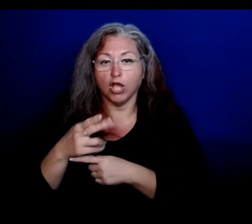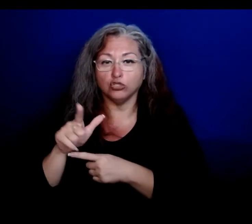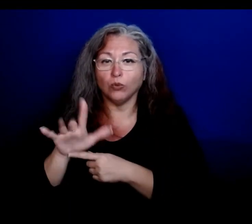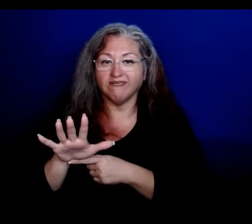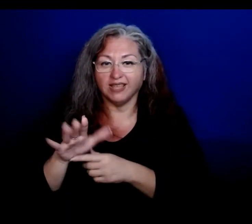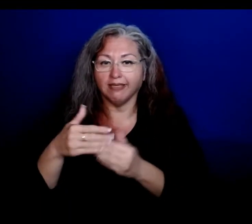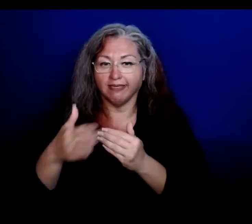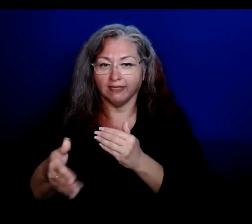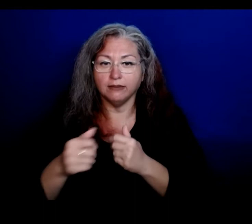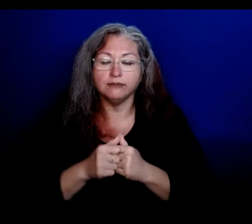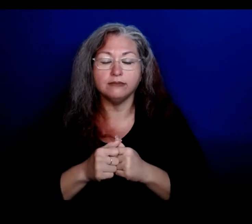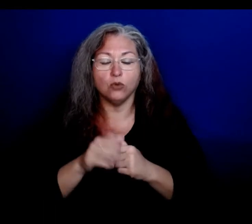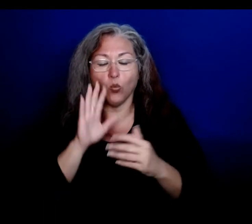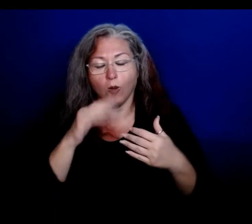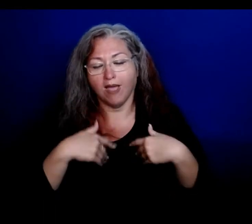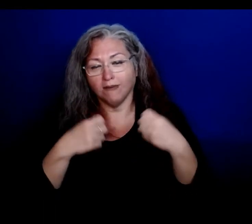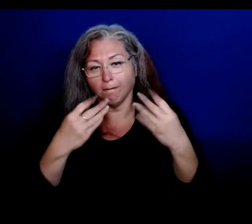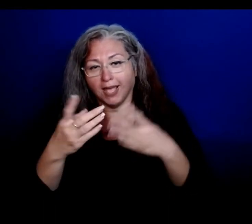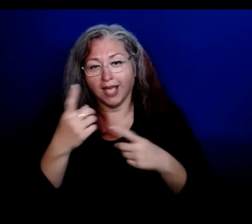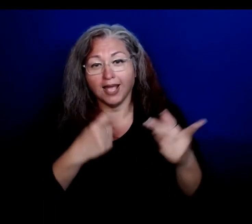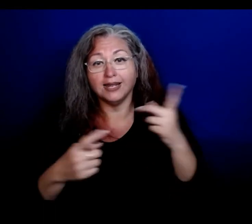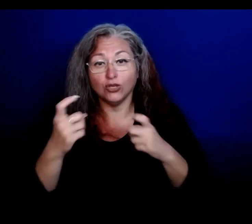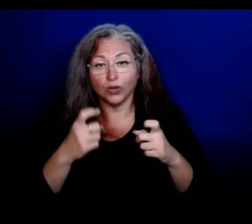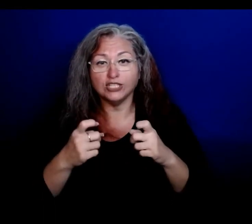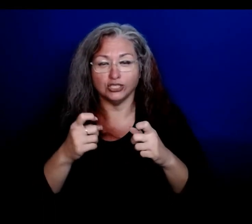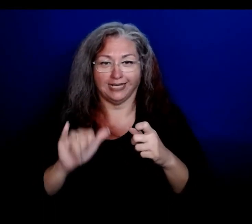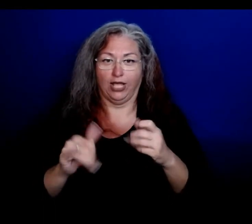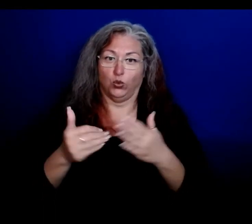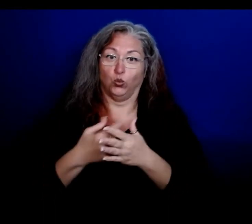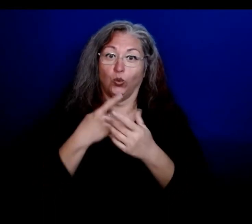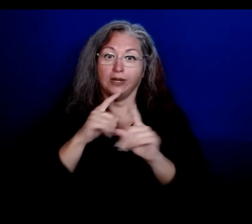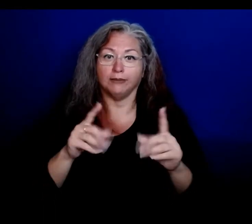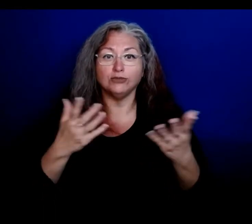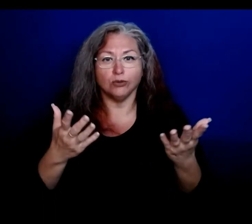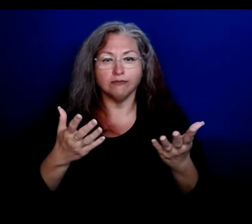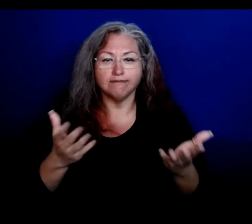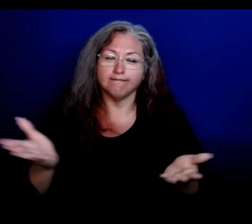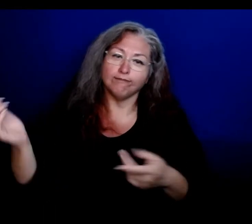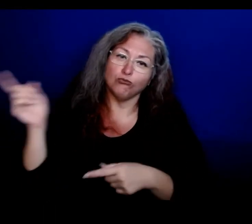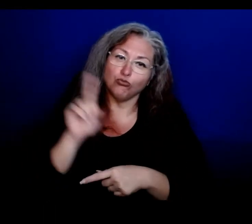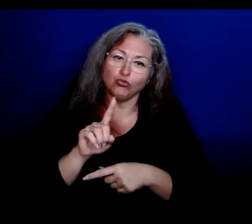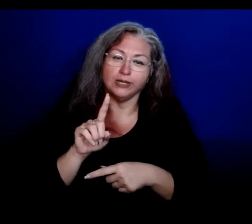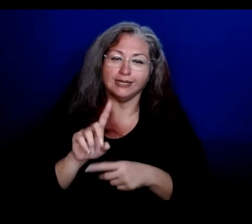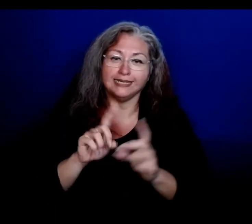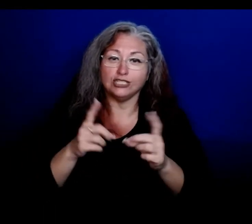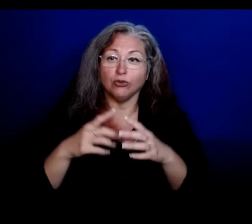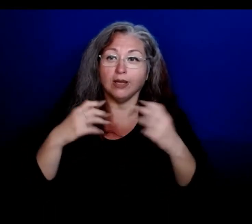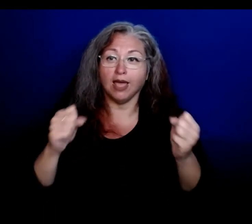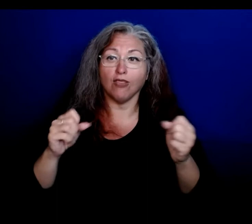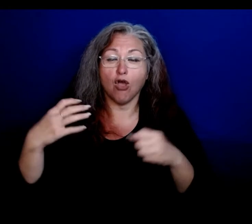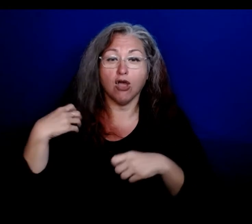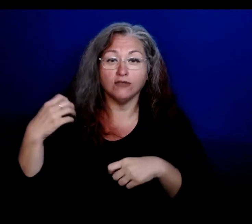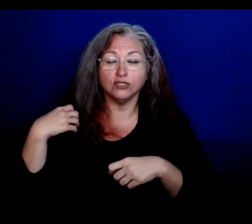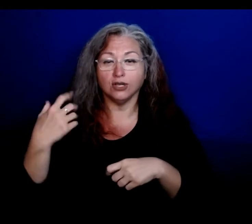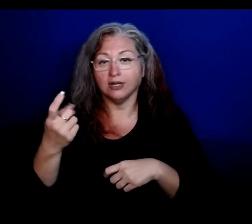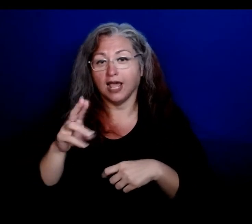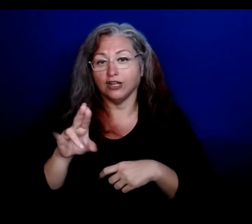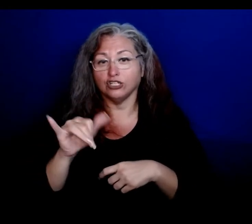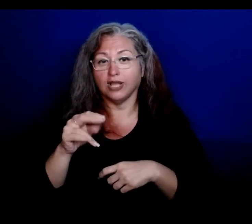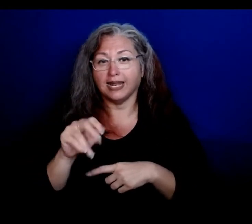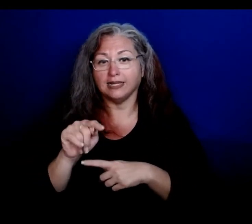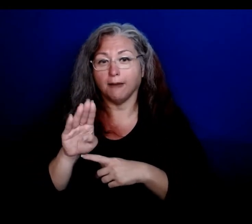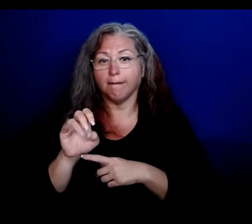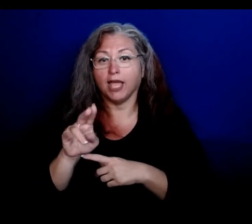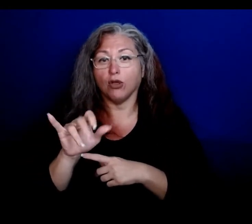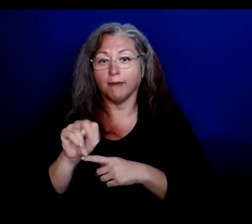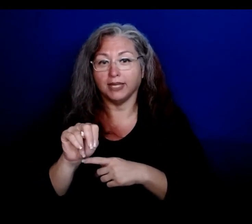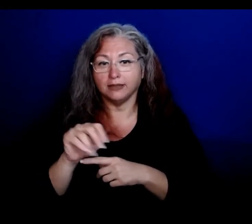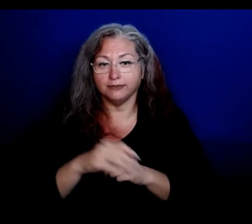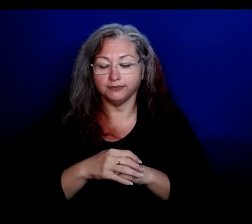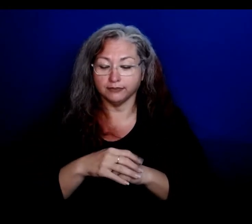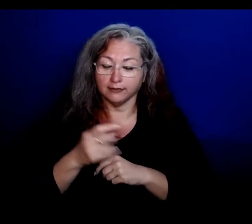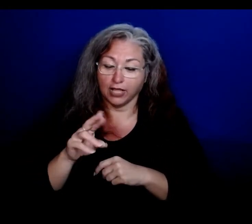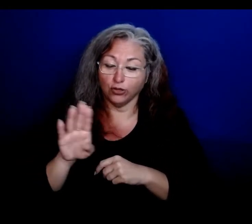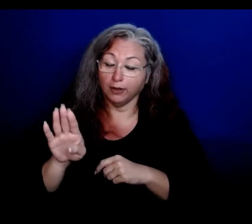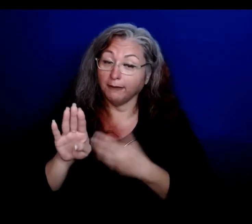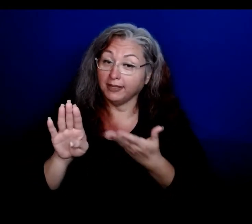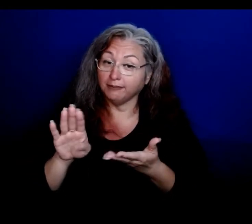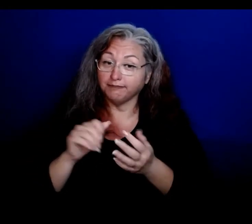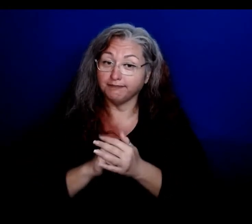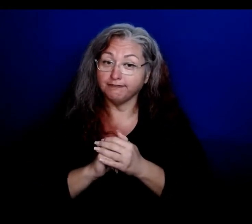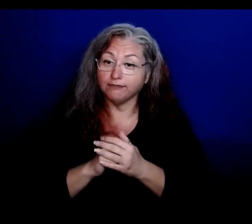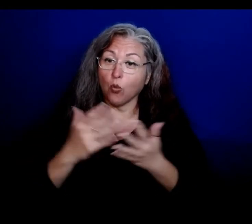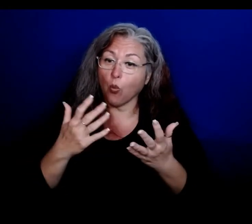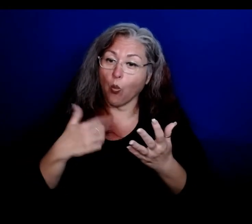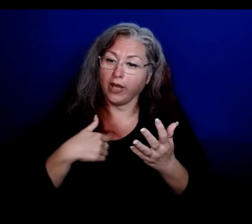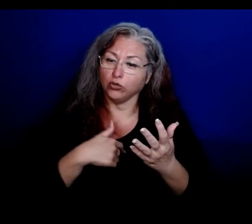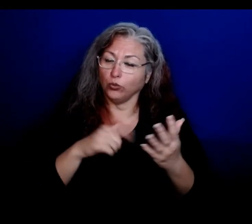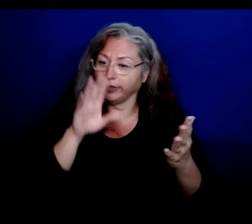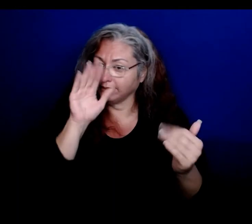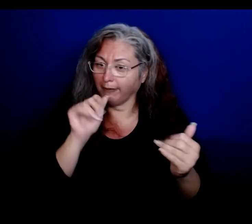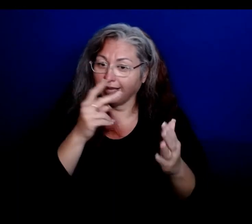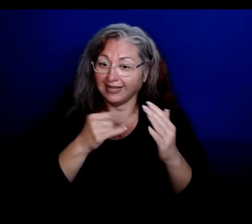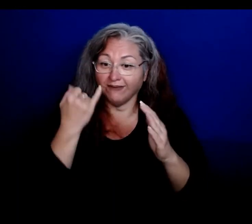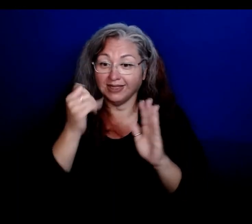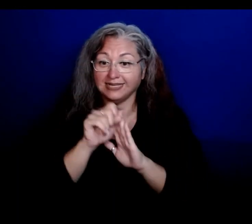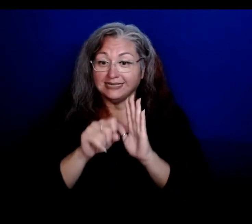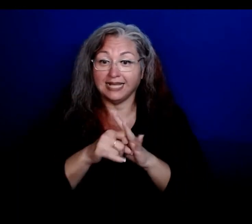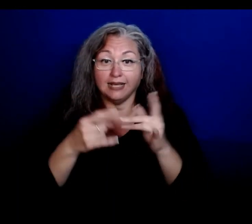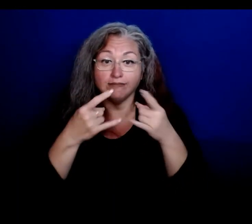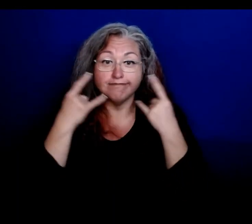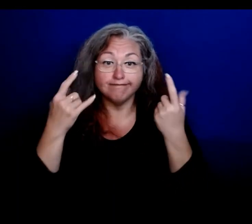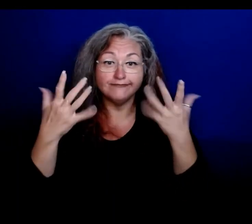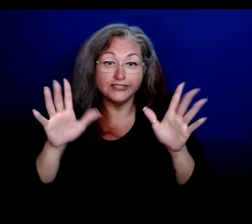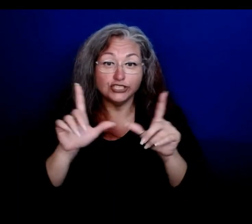Lots of questions about this announcement, so let’s bring in Kauai District Health Officer Dr. Janet Berreman. Dr. B, what should we expect when the state’s mandate expires?